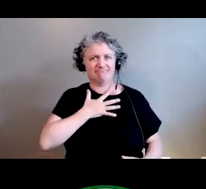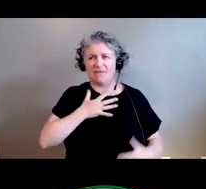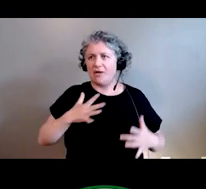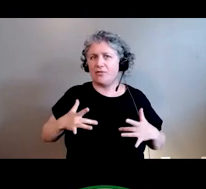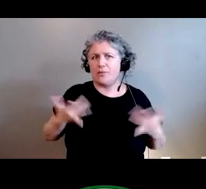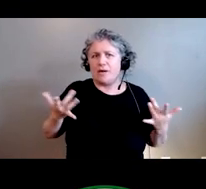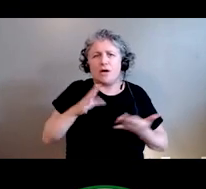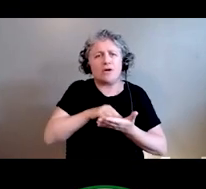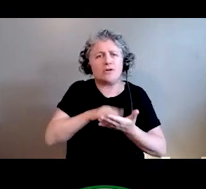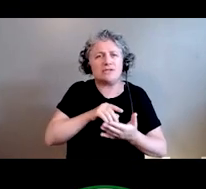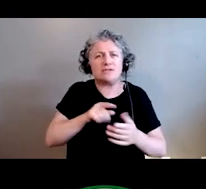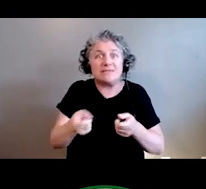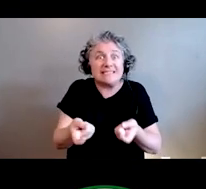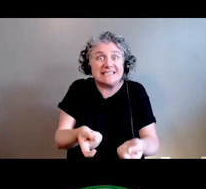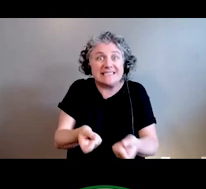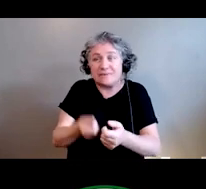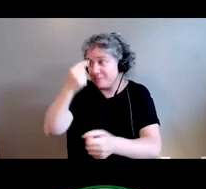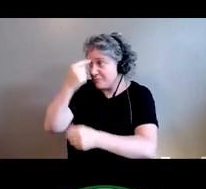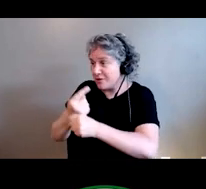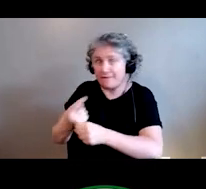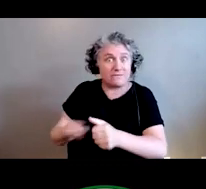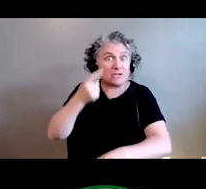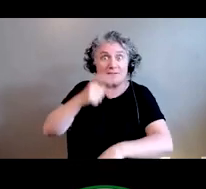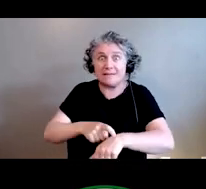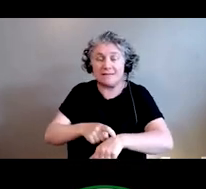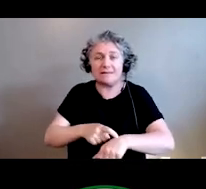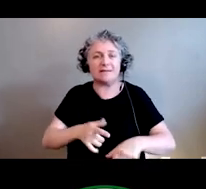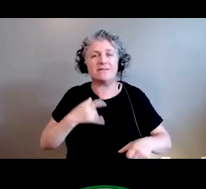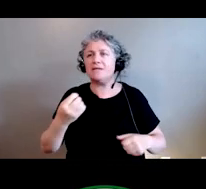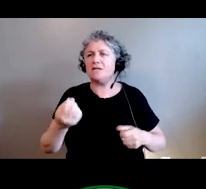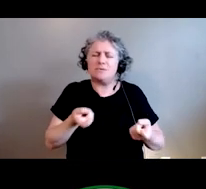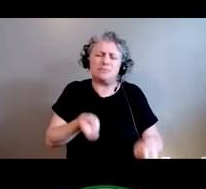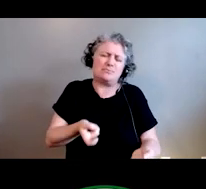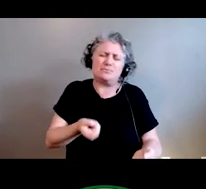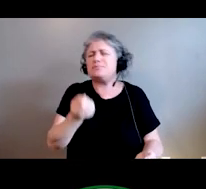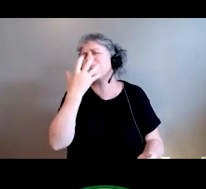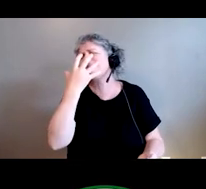She felt the wind in her face. She was surrounded by mountains. She experienced the feelings